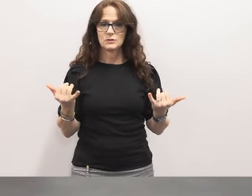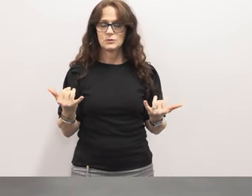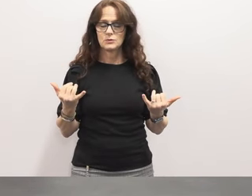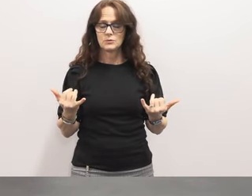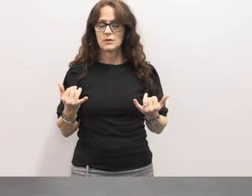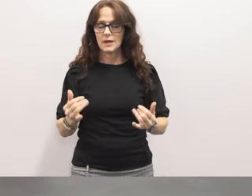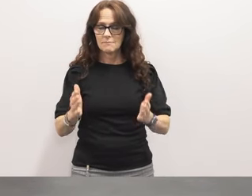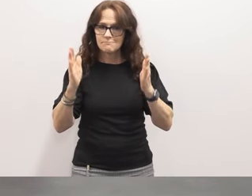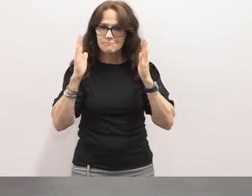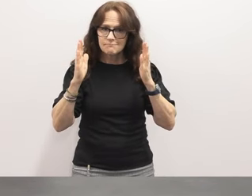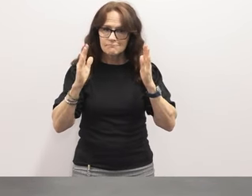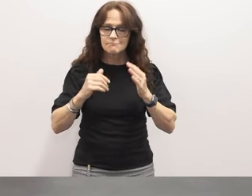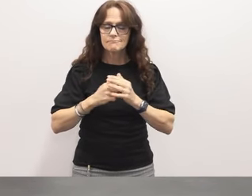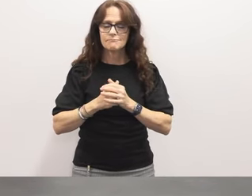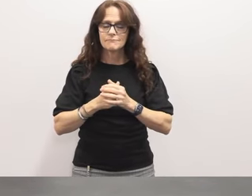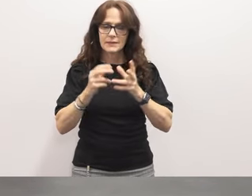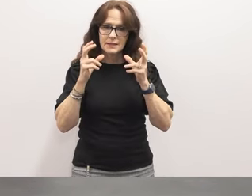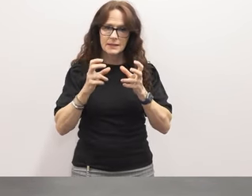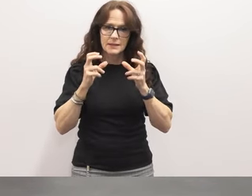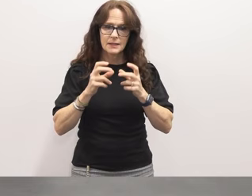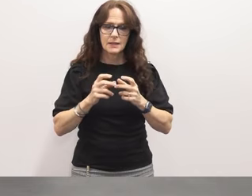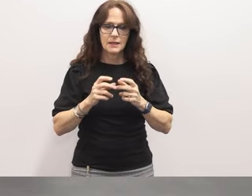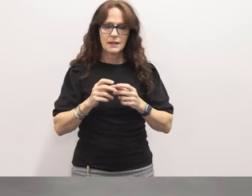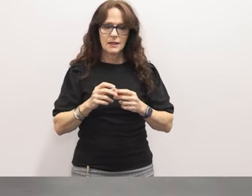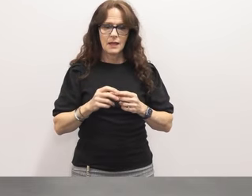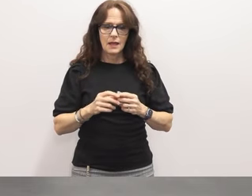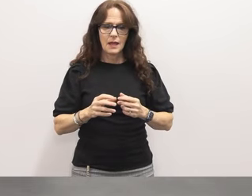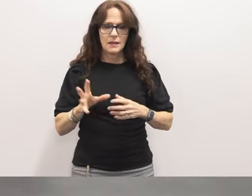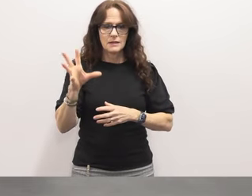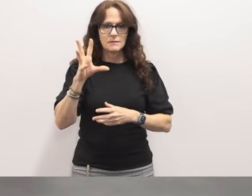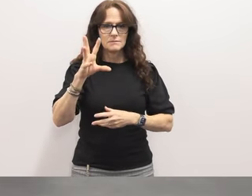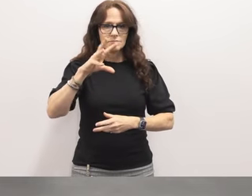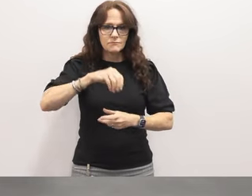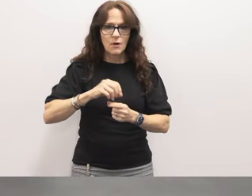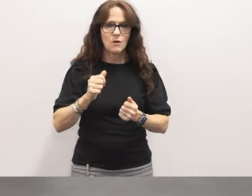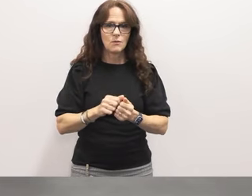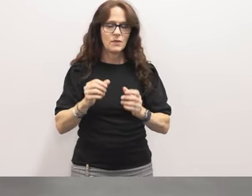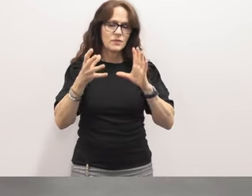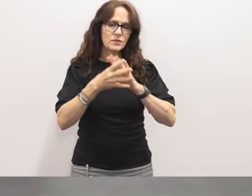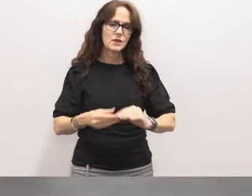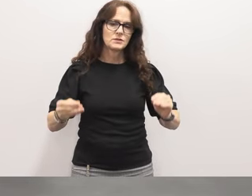that we're going to start telling about our students and LBUSD.